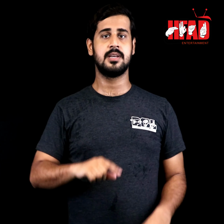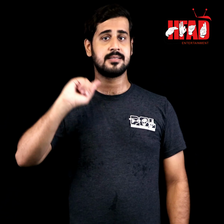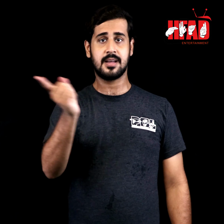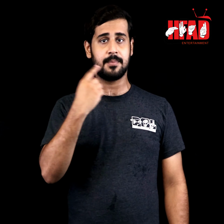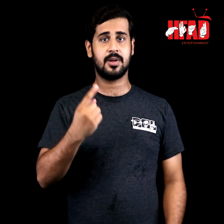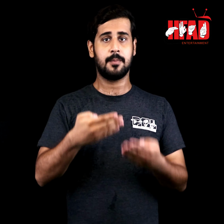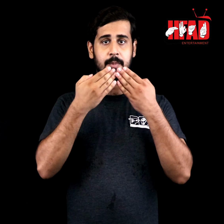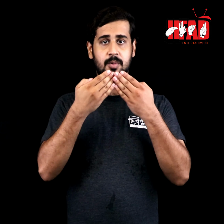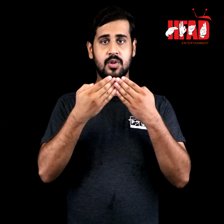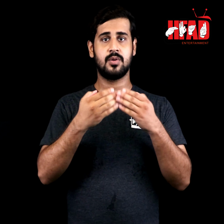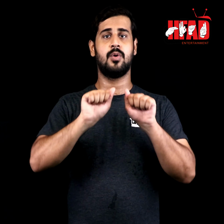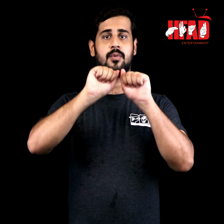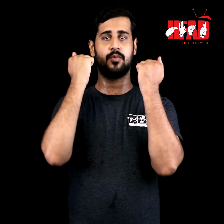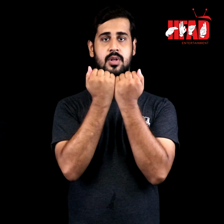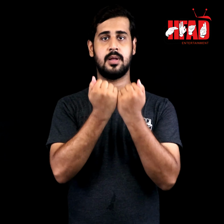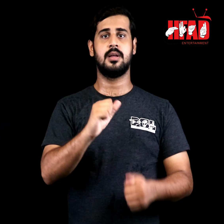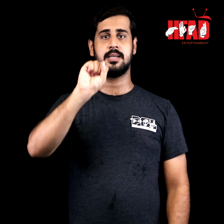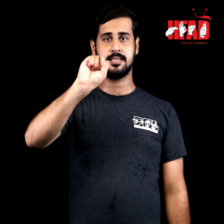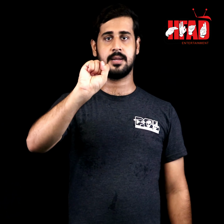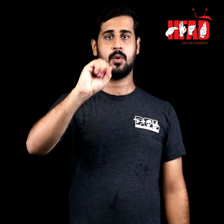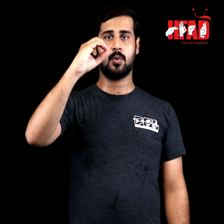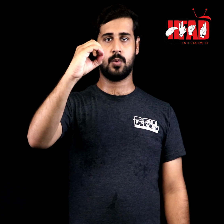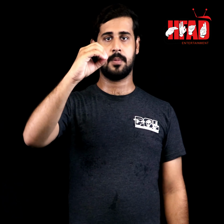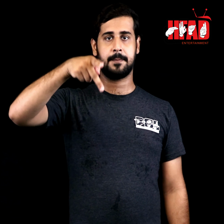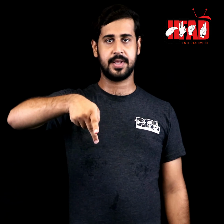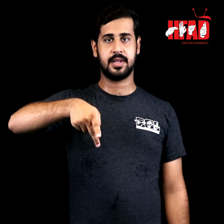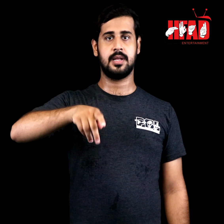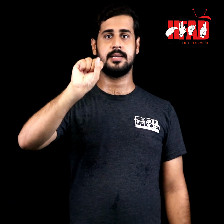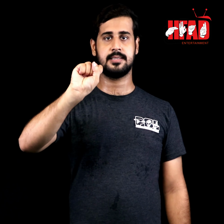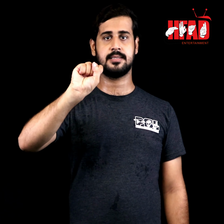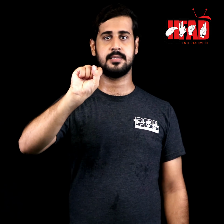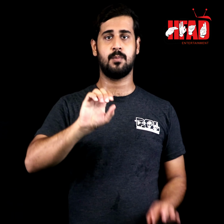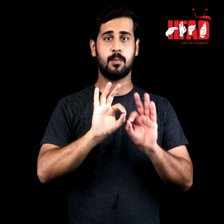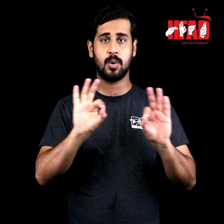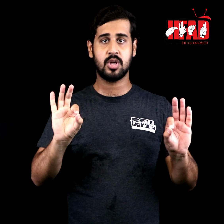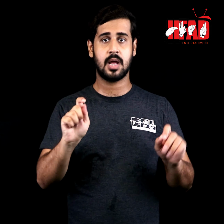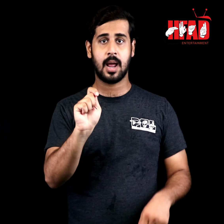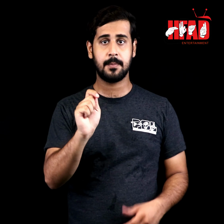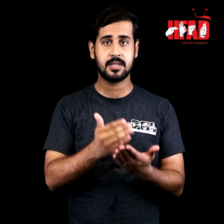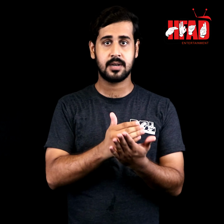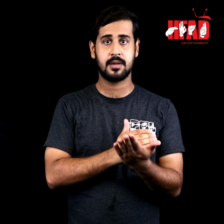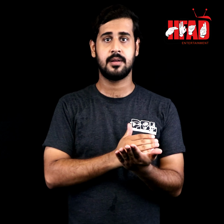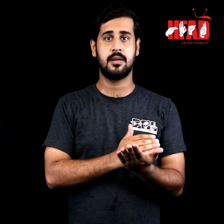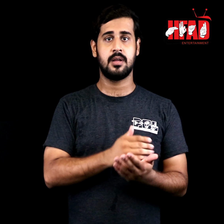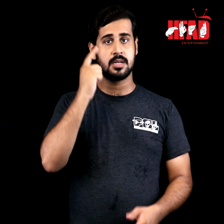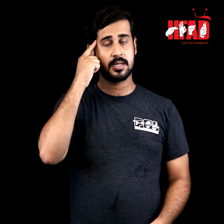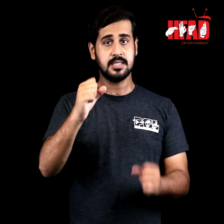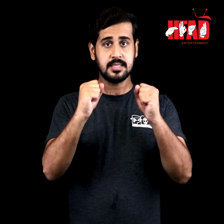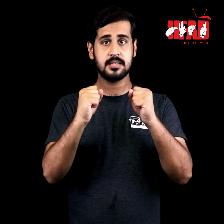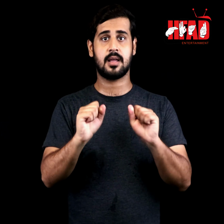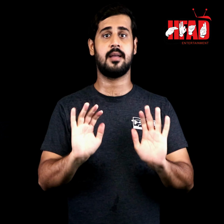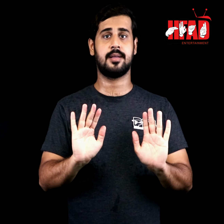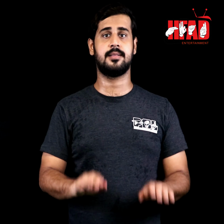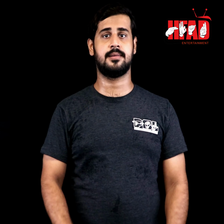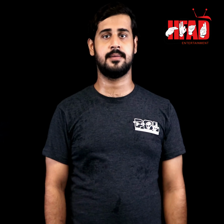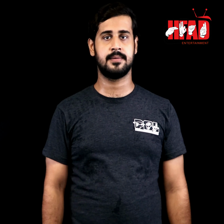All educational institutes will ensure the strict following of corona SOPs.